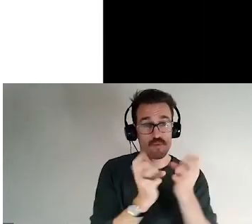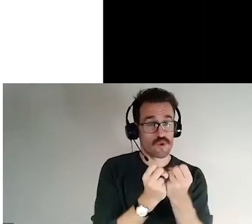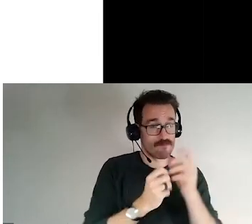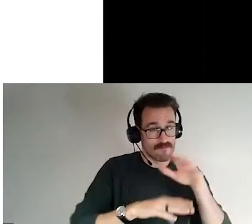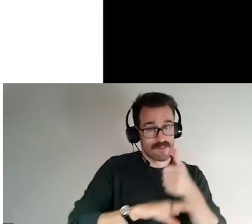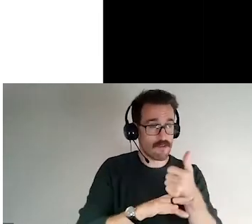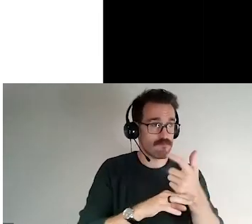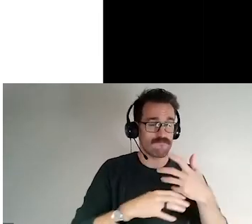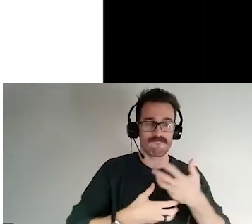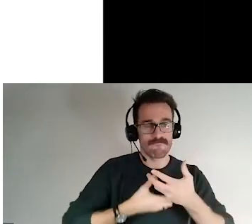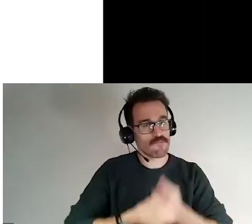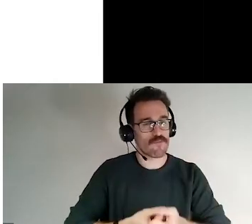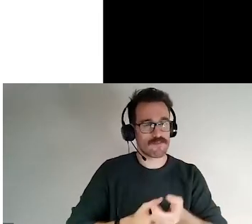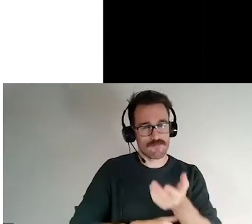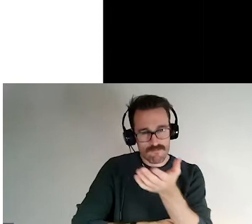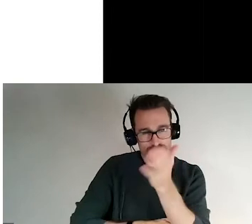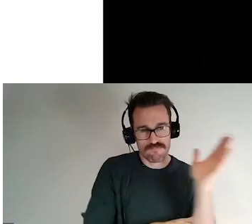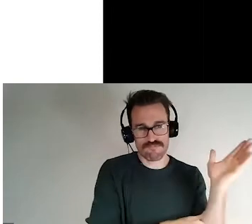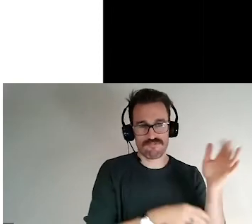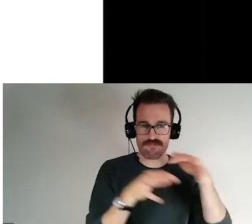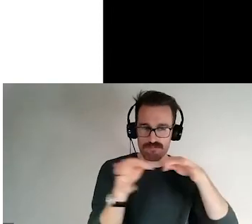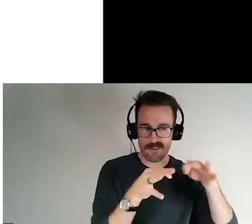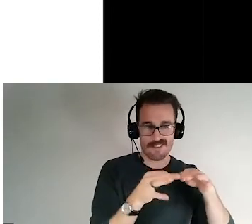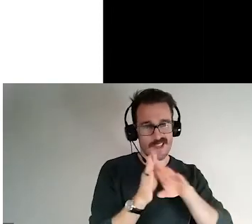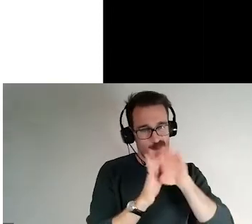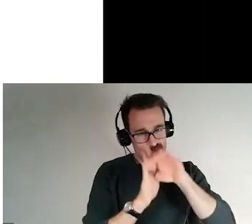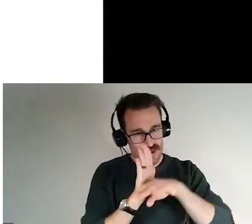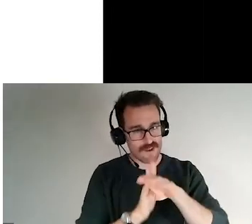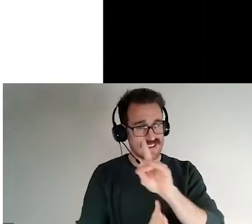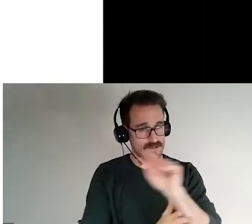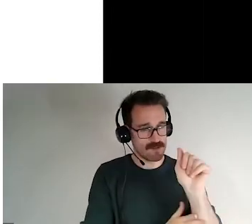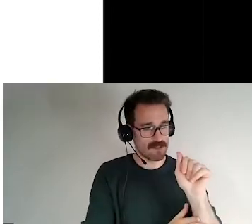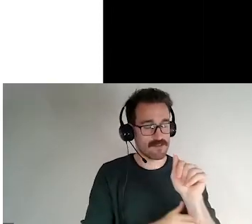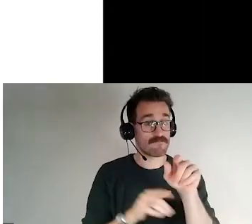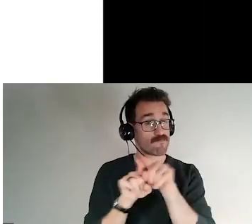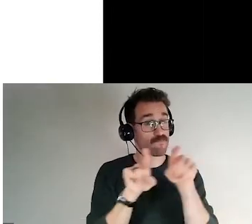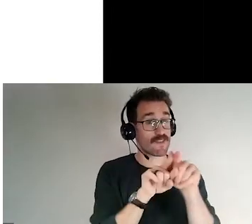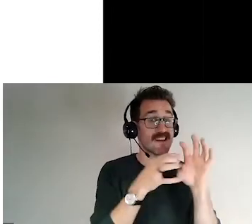in talking about episodic disabilities but also connecting them to employers in a very unique way.